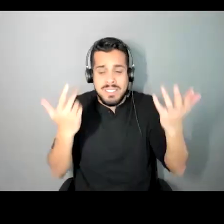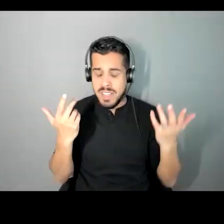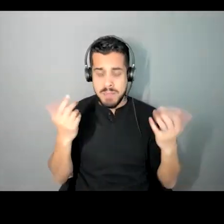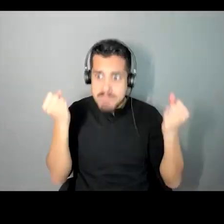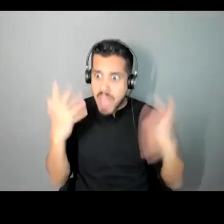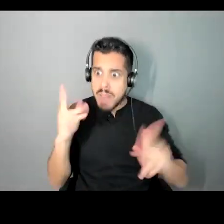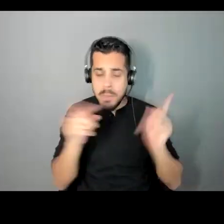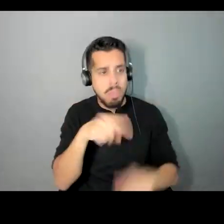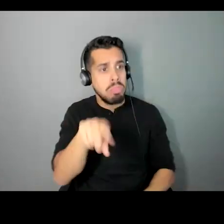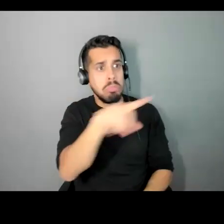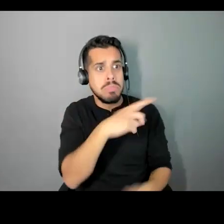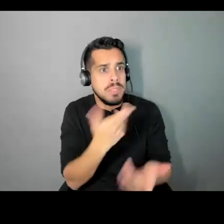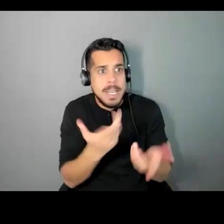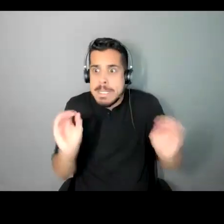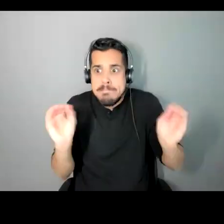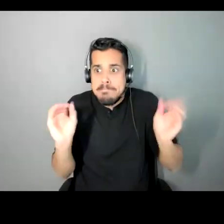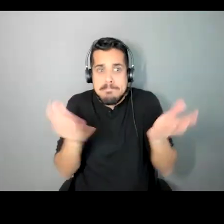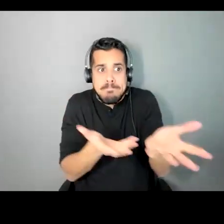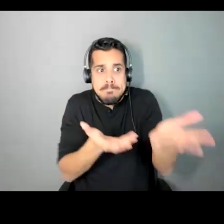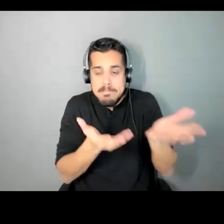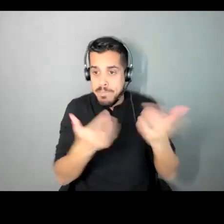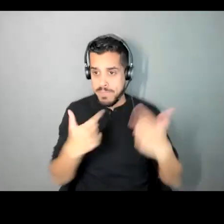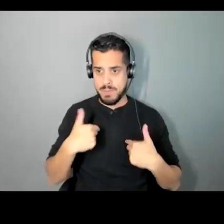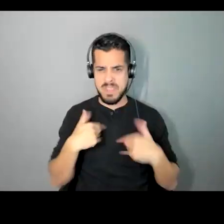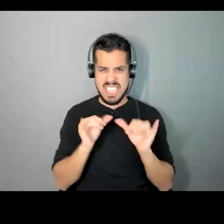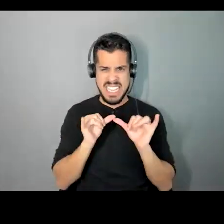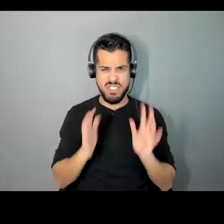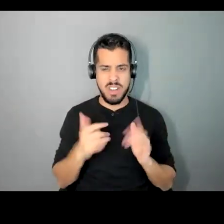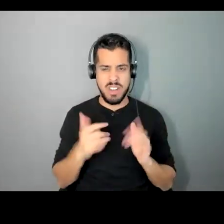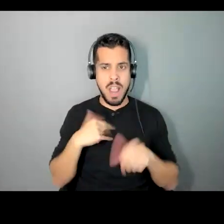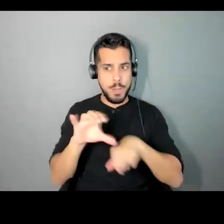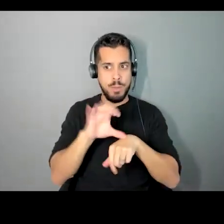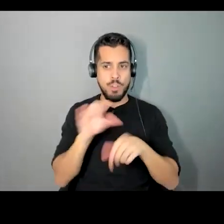and I just-- as-- as an engineer, as a-- as a computer science engineer,